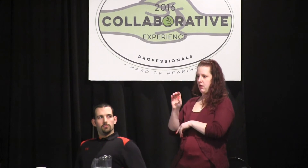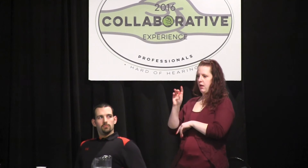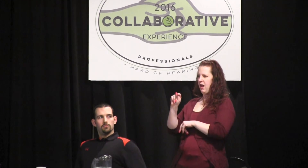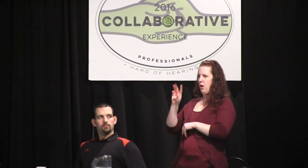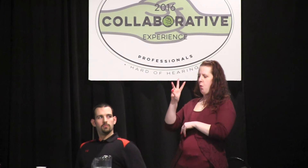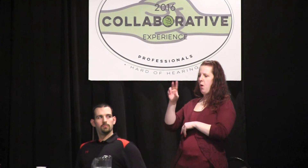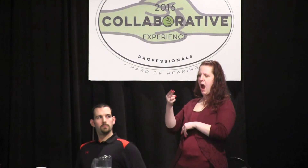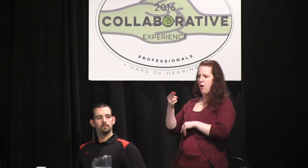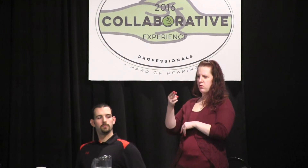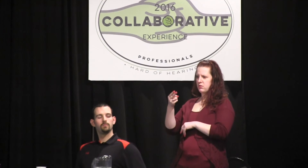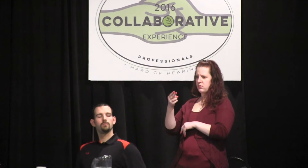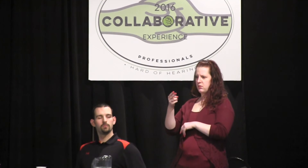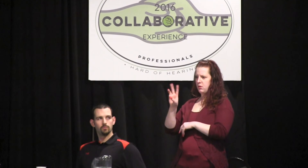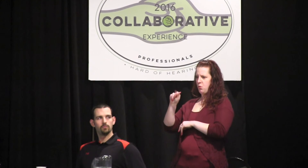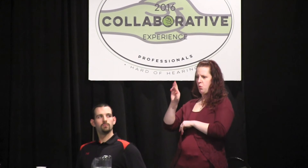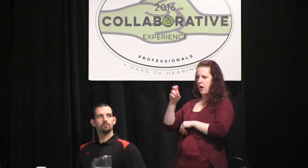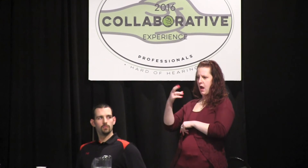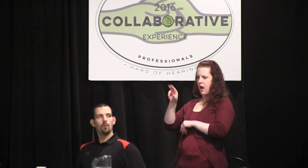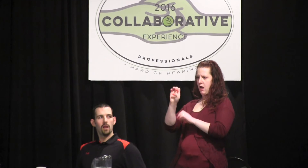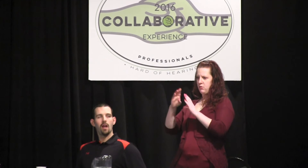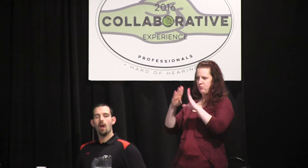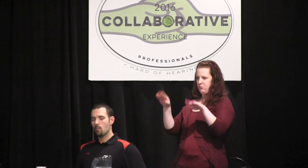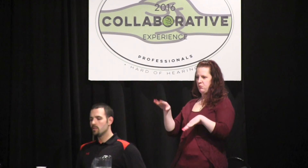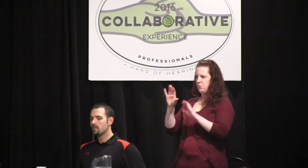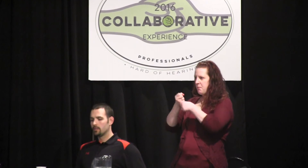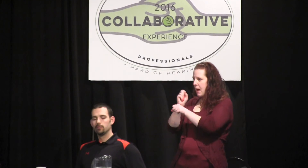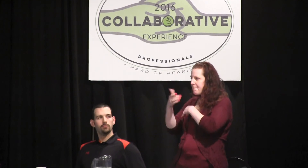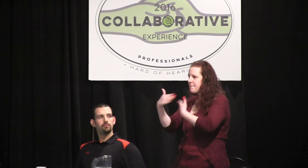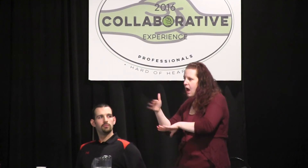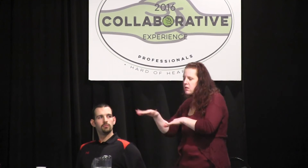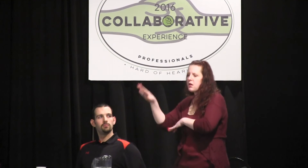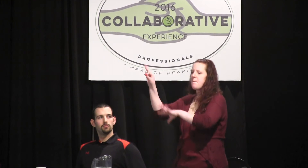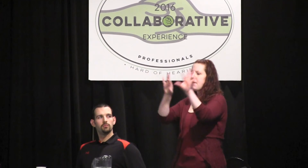in Navarre, in a warehouse.